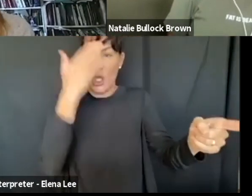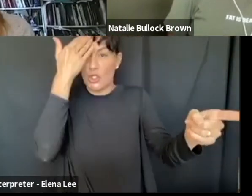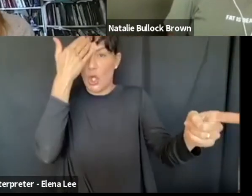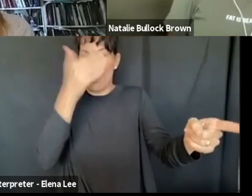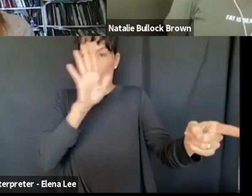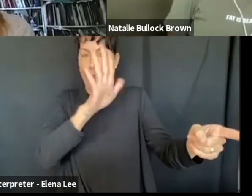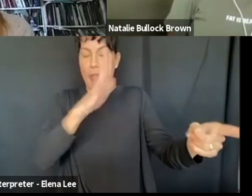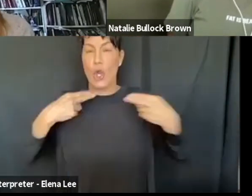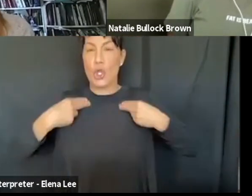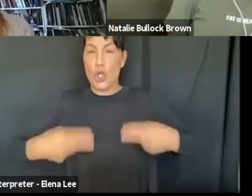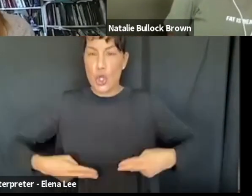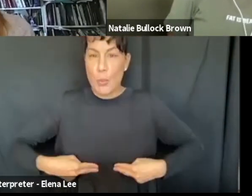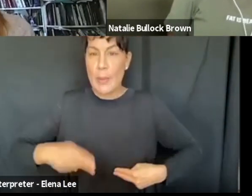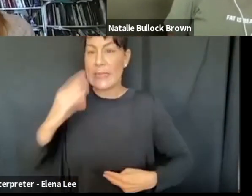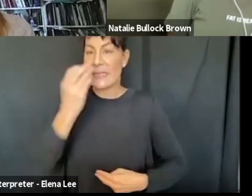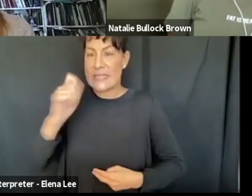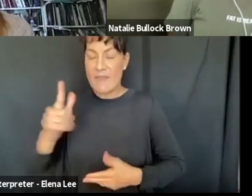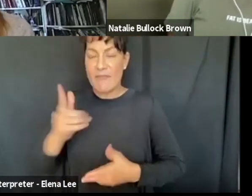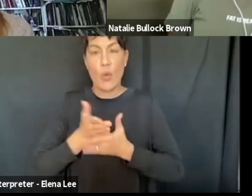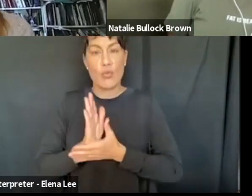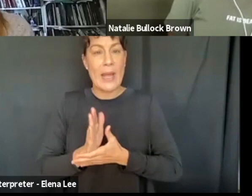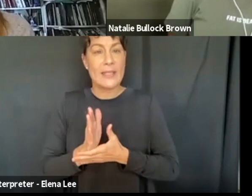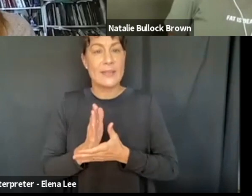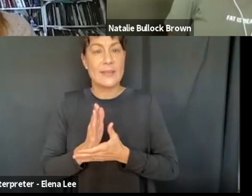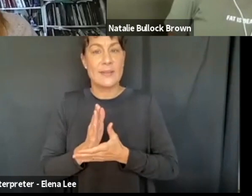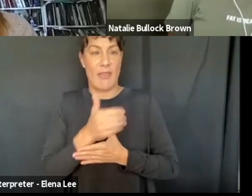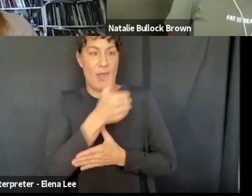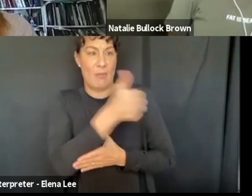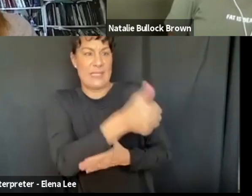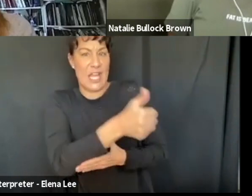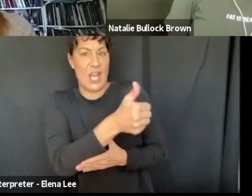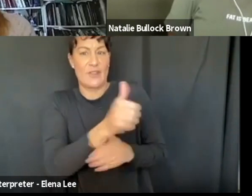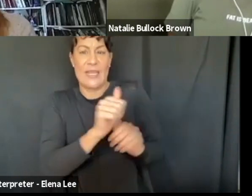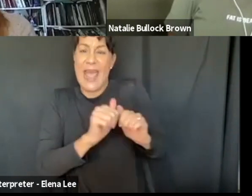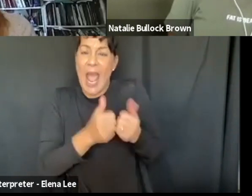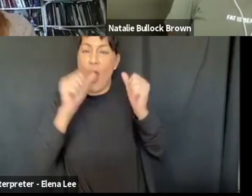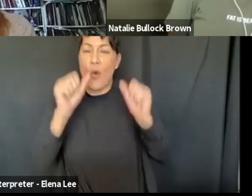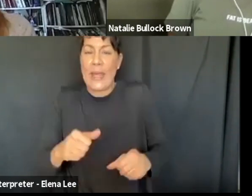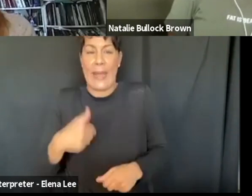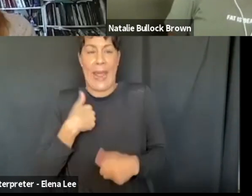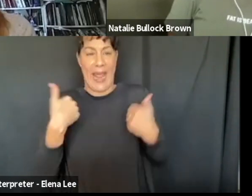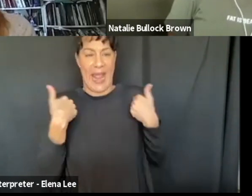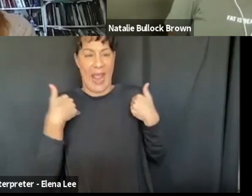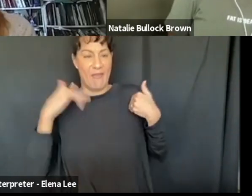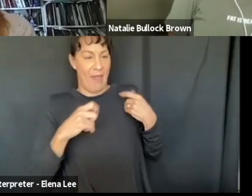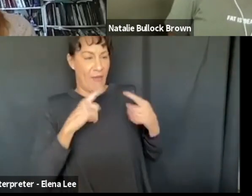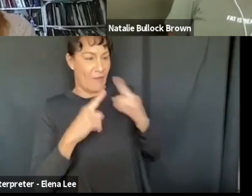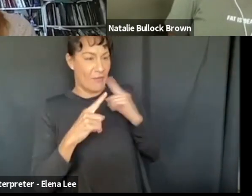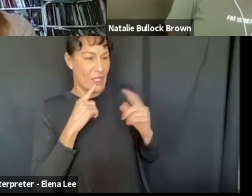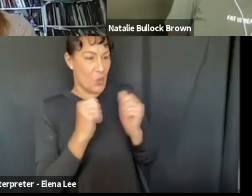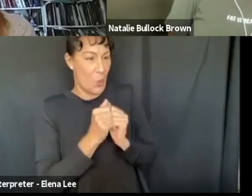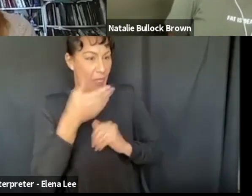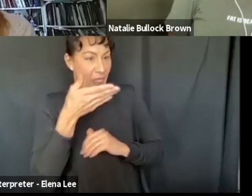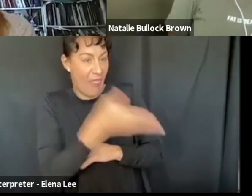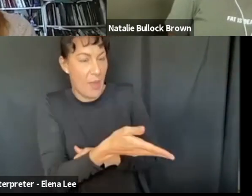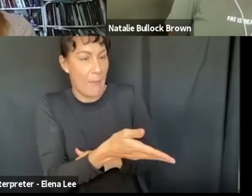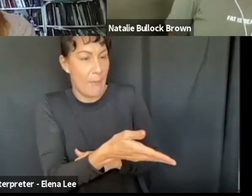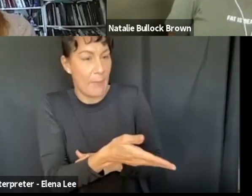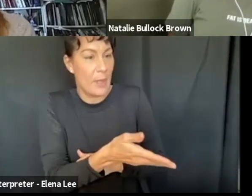How do you have that educational conversation when you're also as a filmmaker, hoping that they will want to participate?